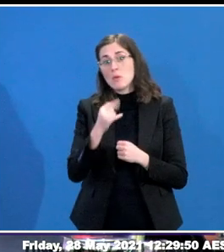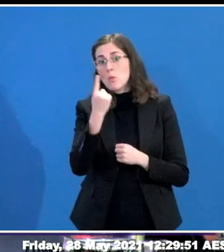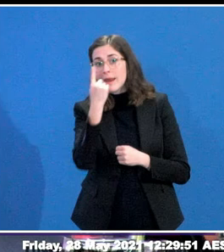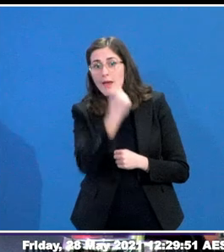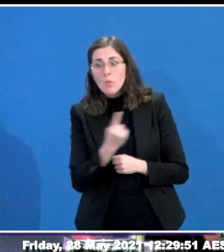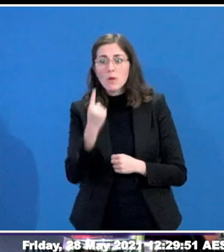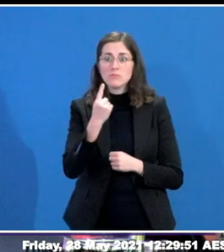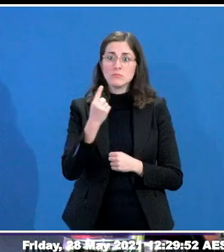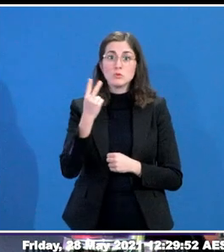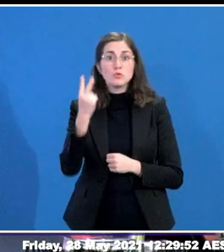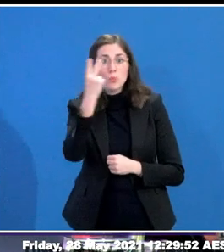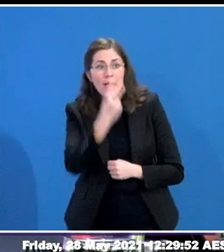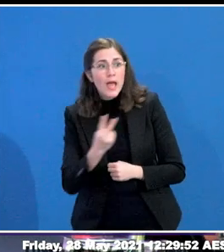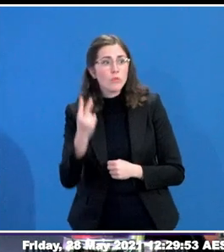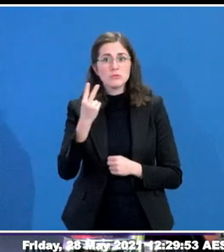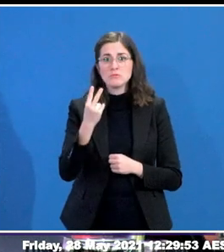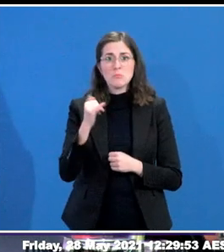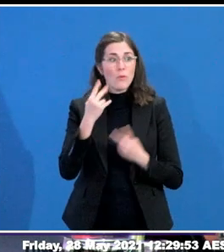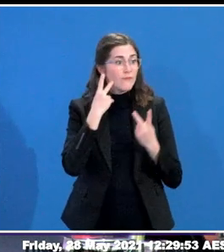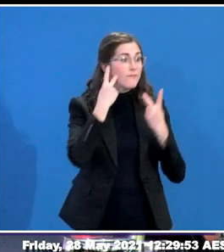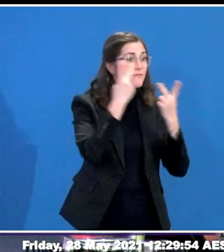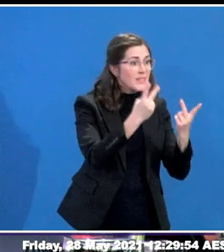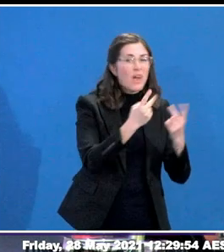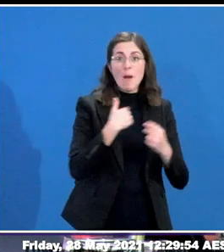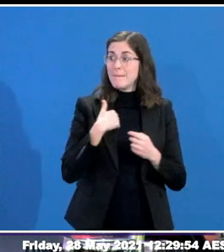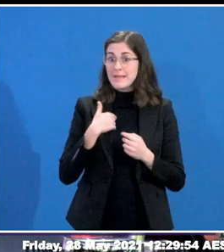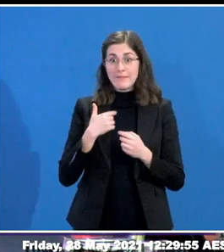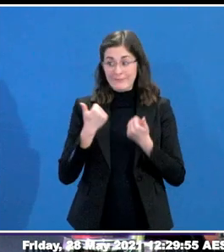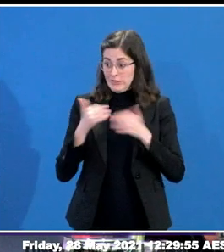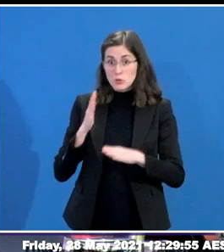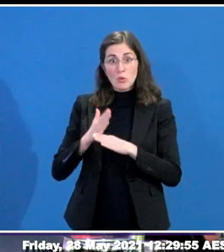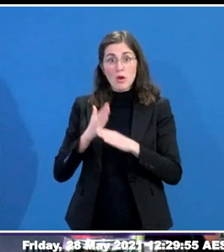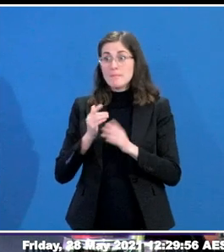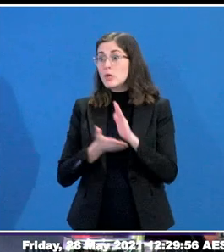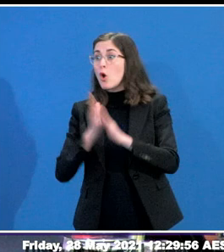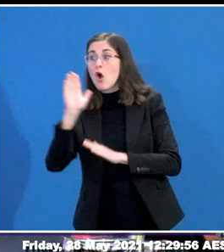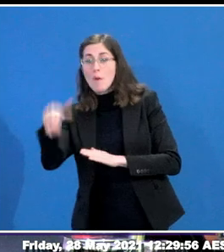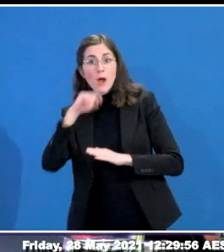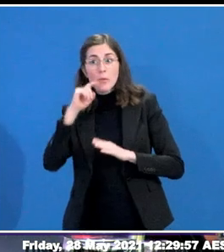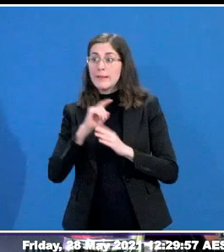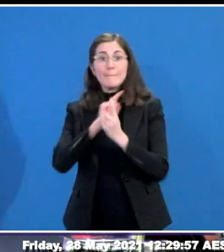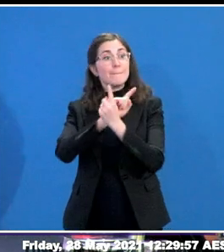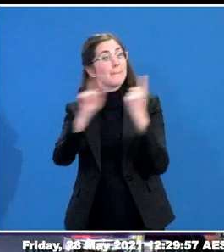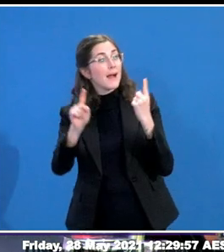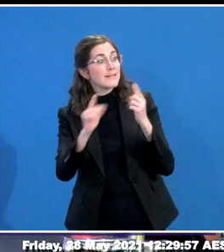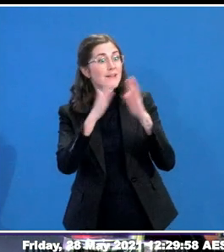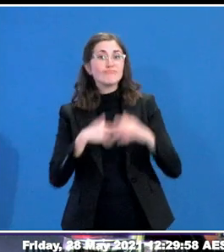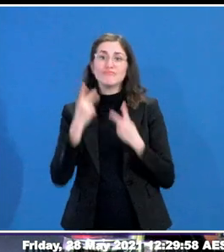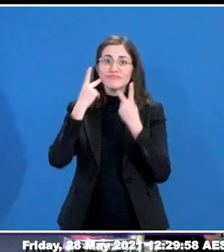Sometimes I go and visit houses on my way home from work so it is in the evening when the clients are there and things are busy.